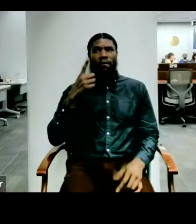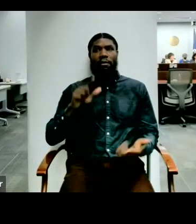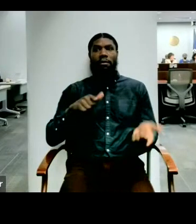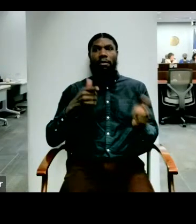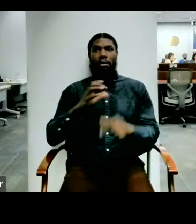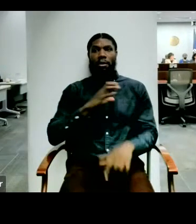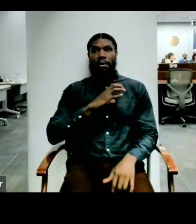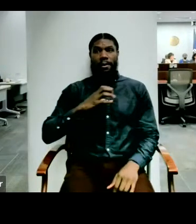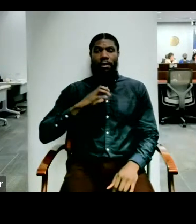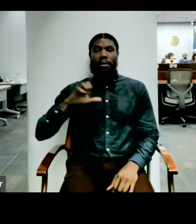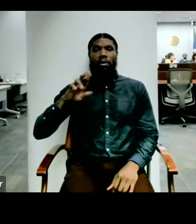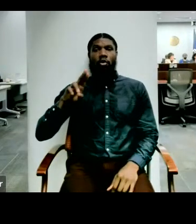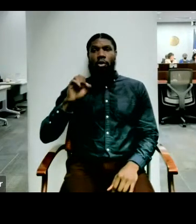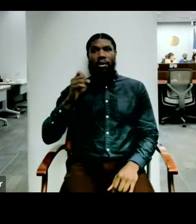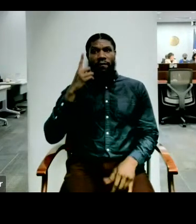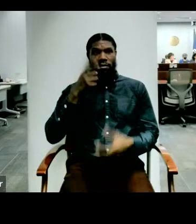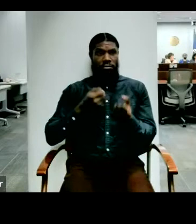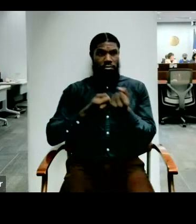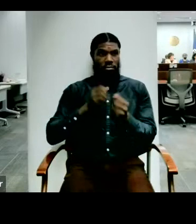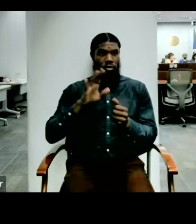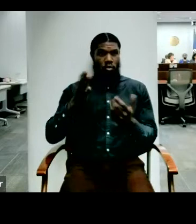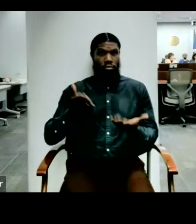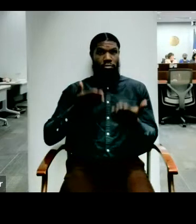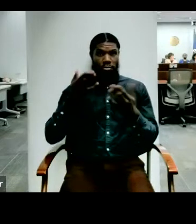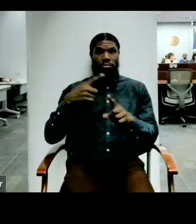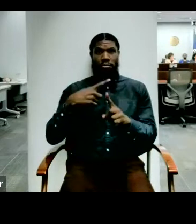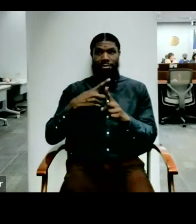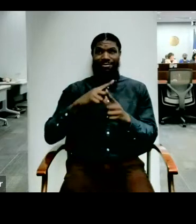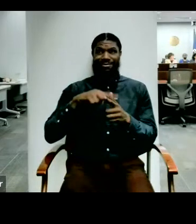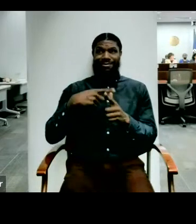of her motion and then for the other Commissioners to offer their comments followed by a vote.